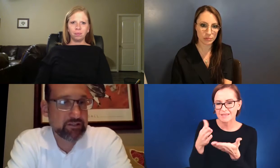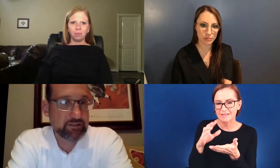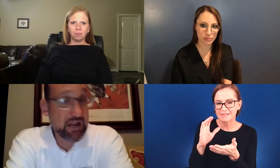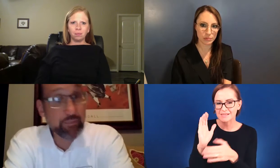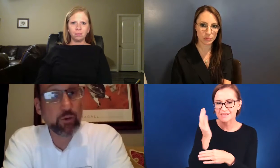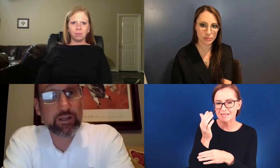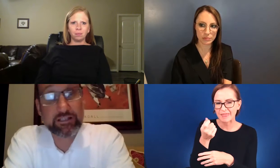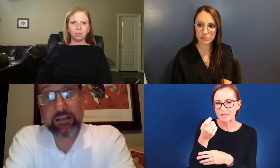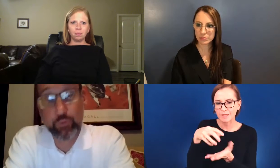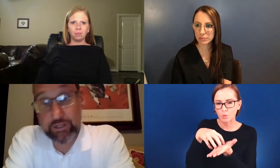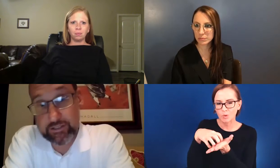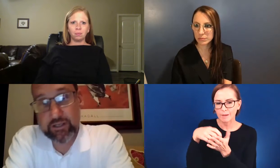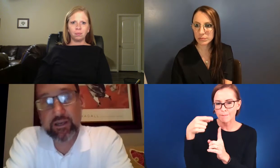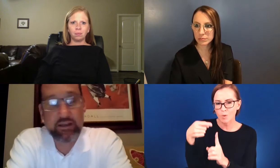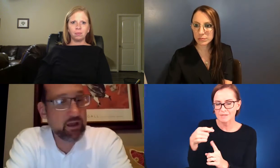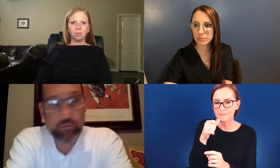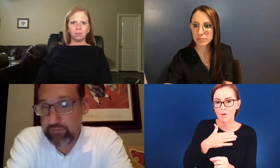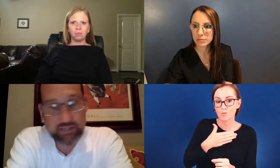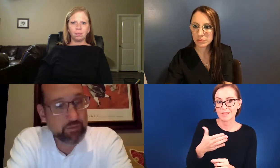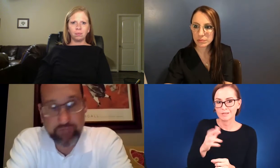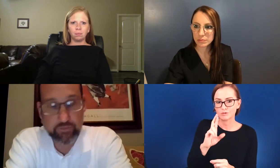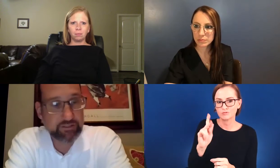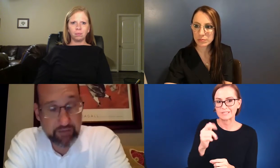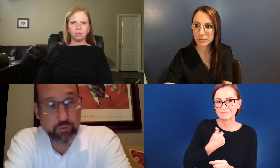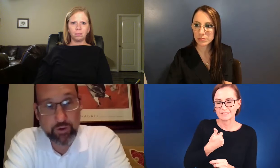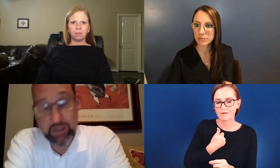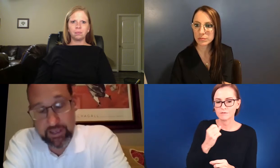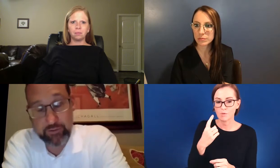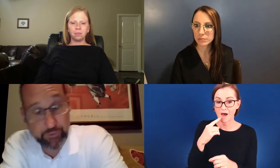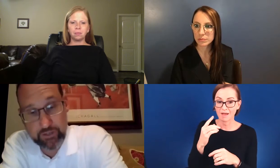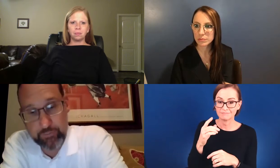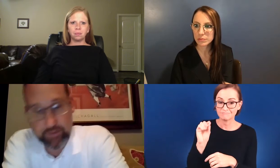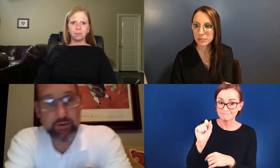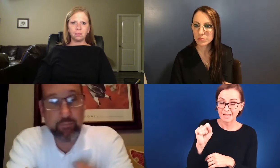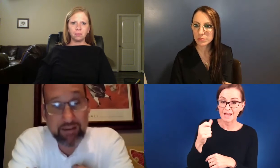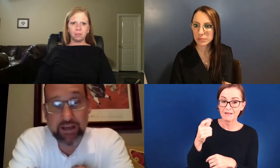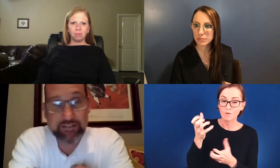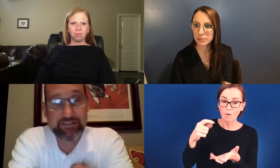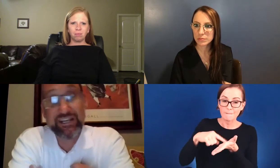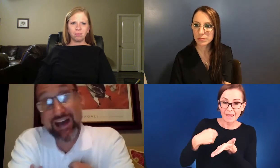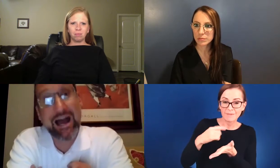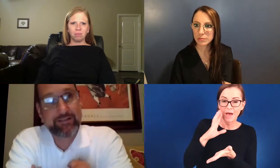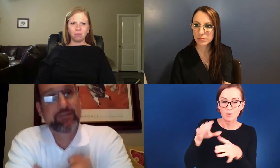such that I'm not willing to take the risks. And I always advise my folks, yeah, if you wanna pay me, I'll do it, but my advice is to not